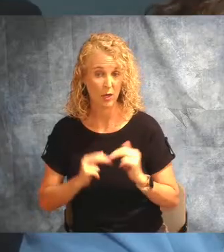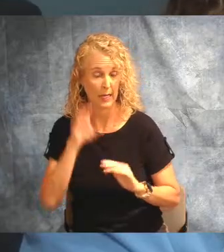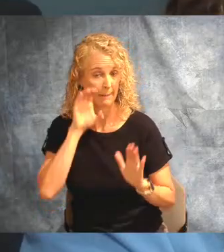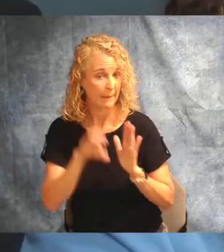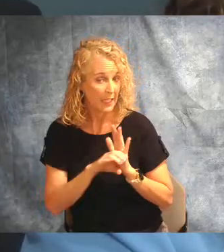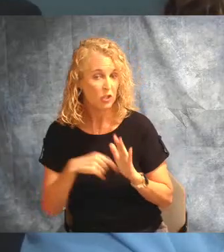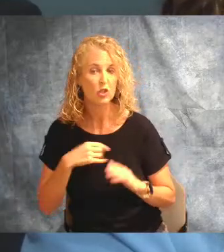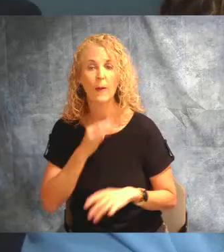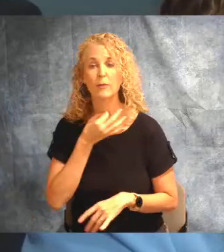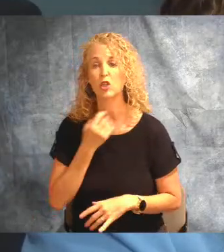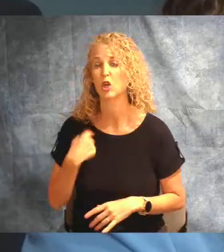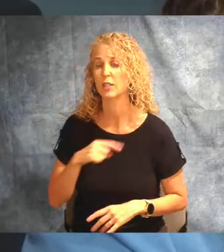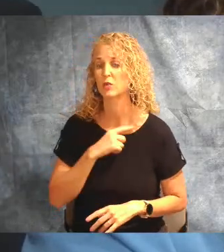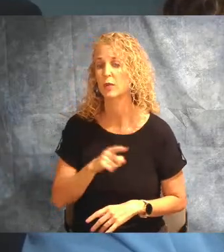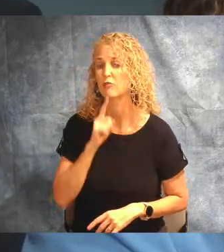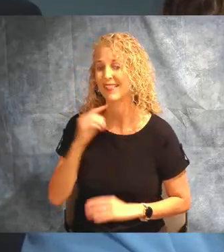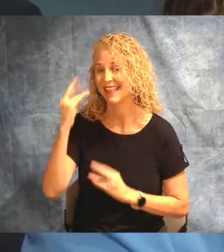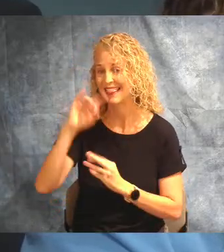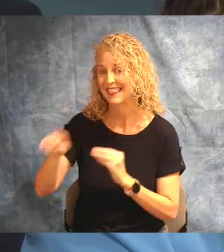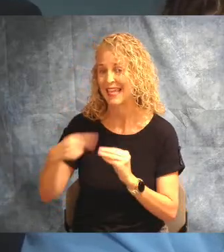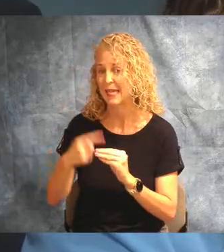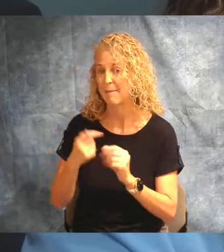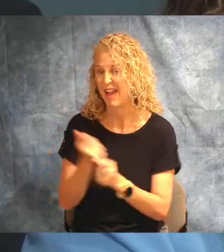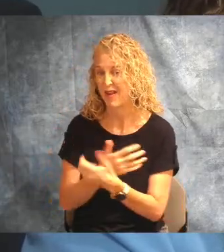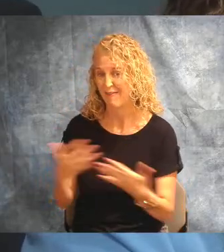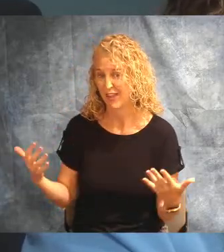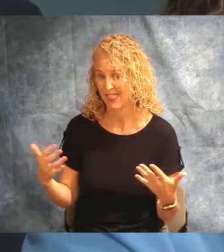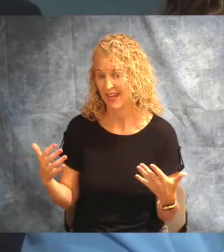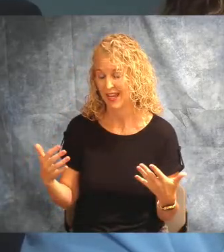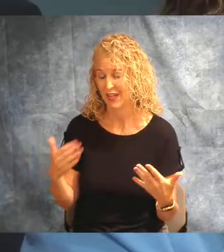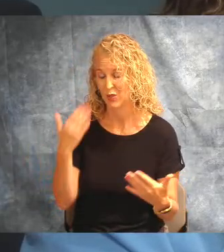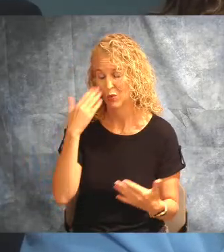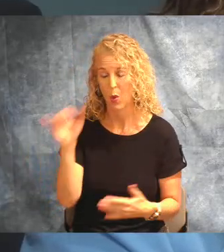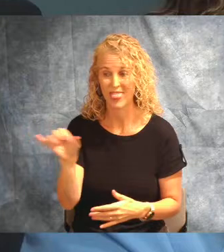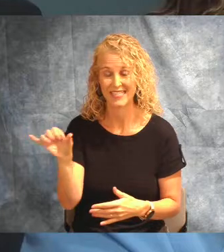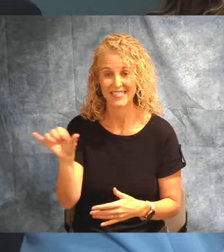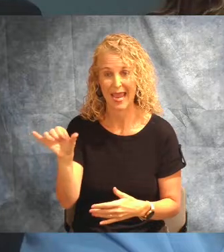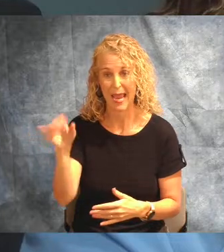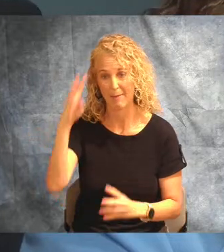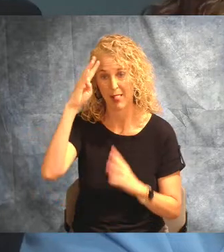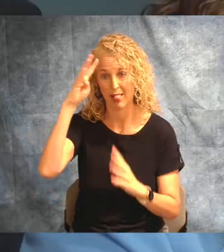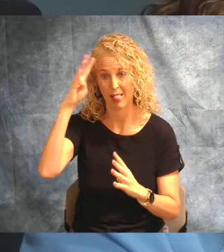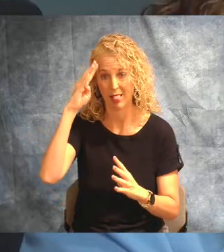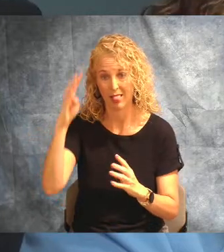sure we're looking at those things with just as much creativity as we're looking with this for $1